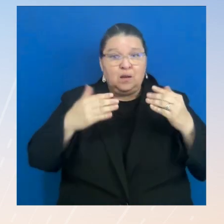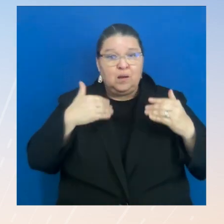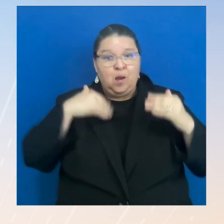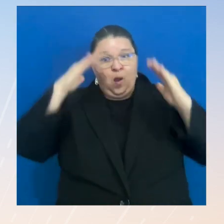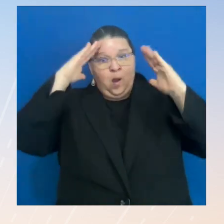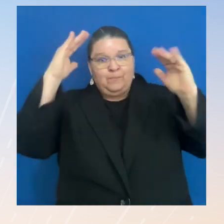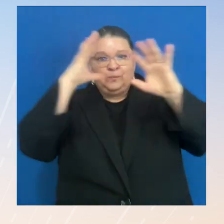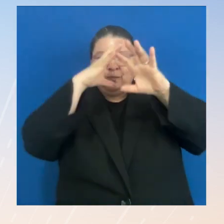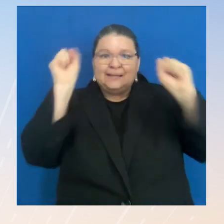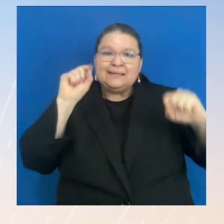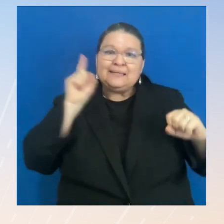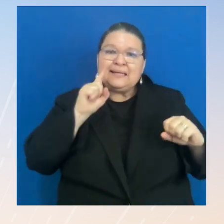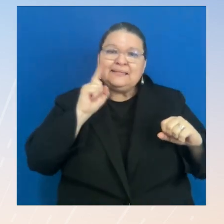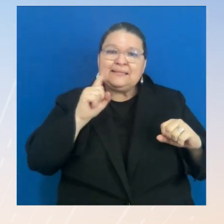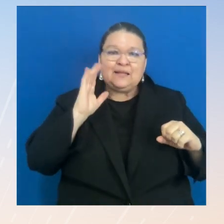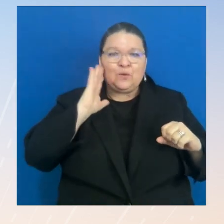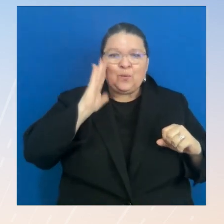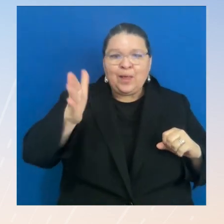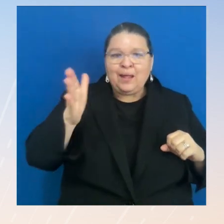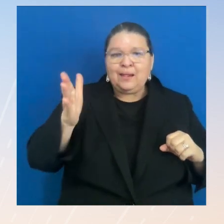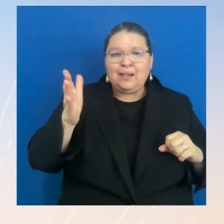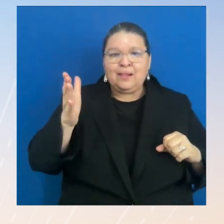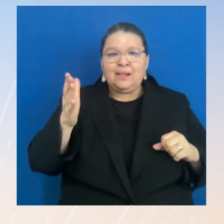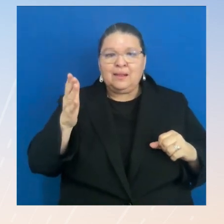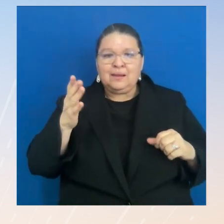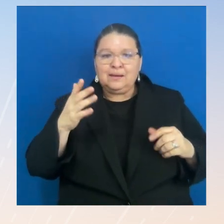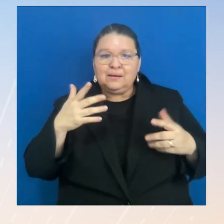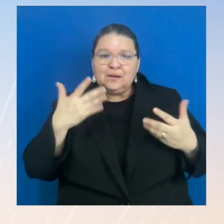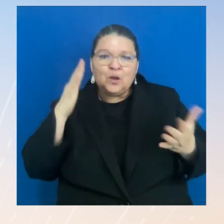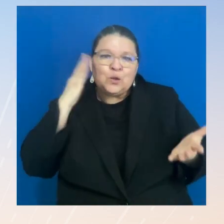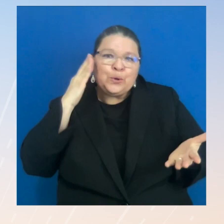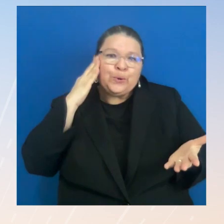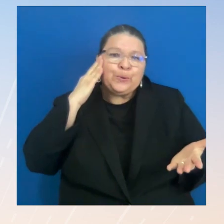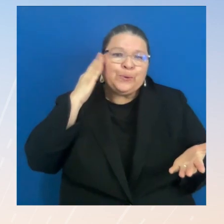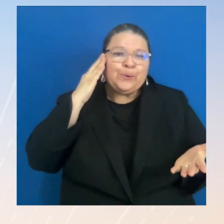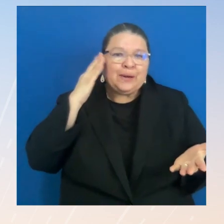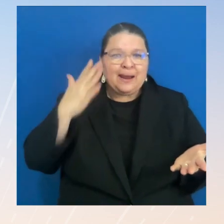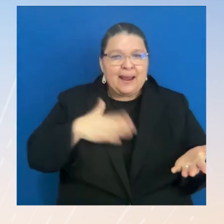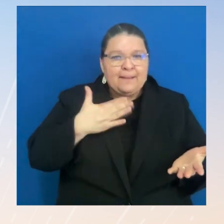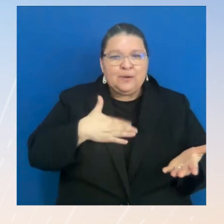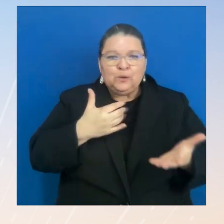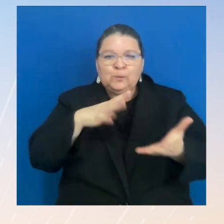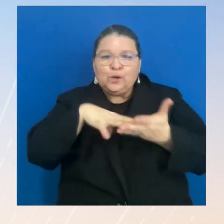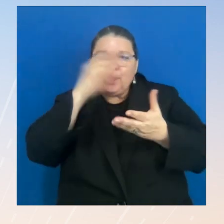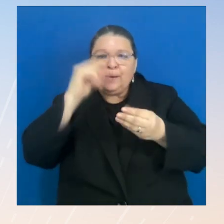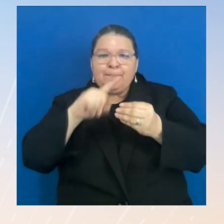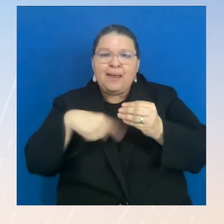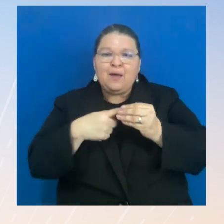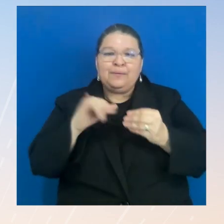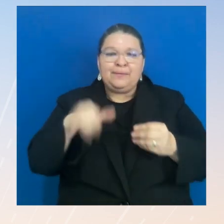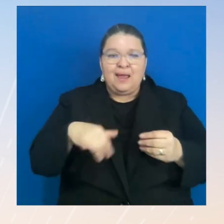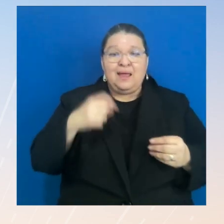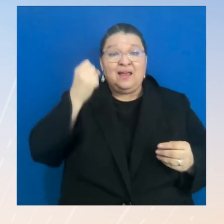Ms. Psaki: That's not what I'm suggesting. But the President had a nearly hour-long call with him on Friday, and we talk with his team every day. The Press: Thank you.